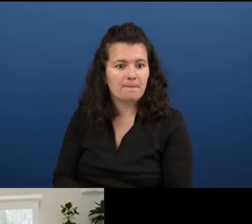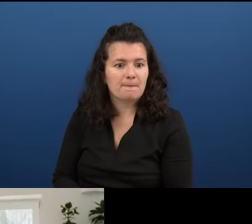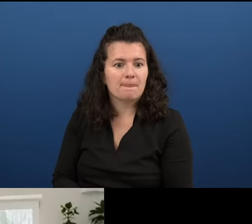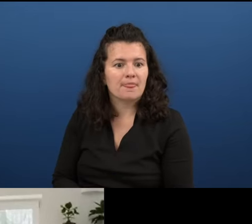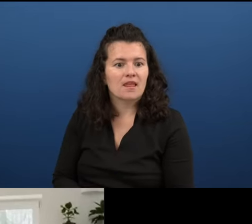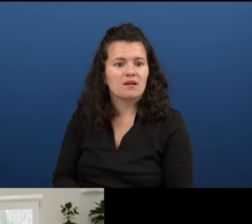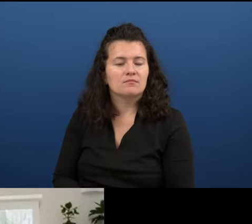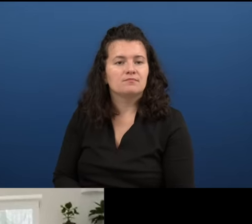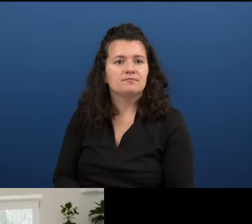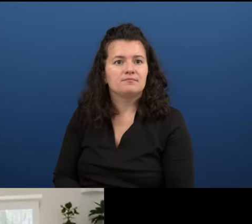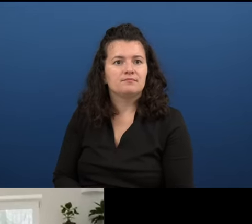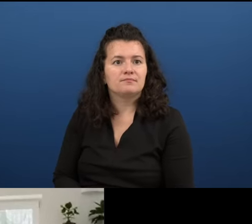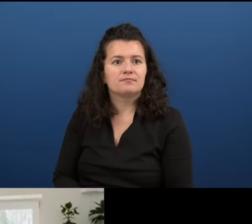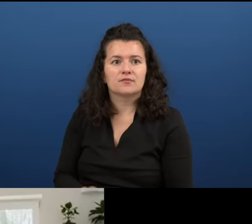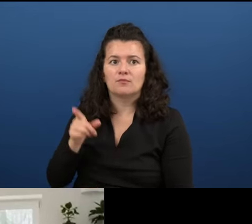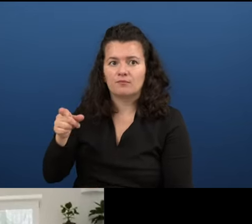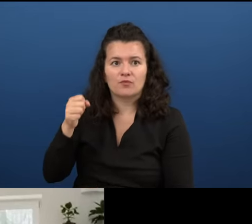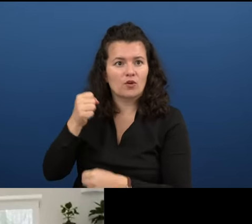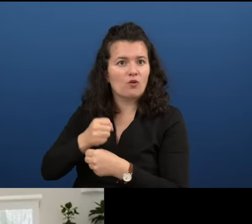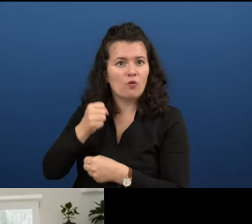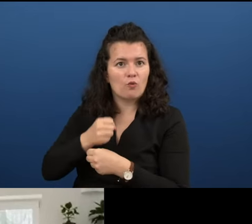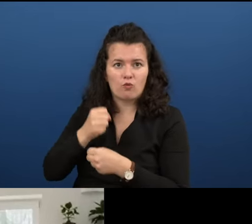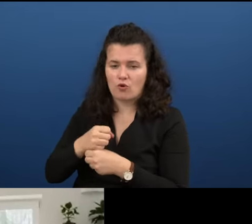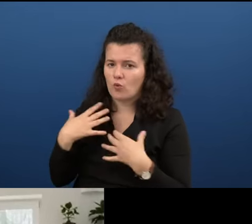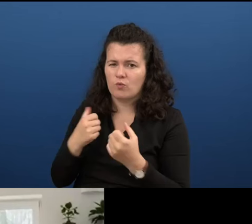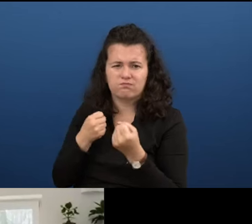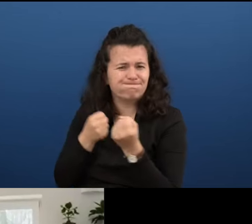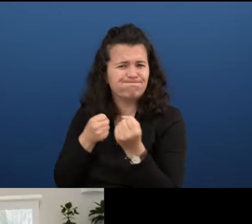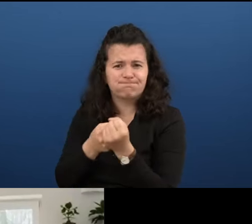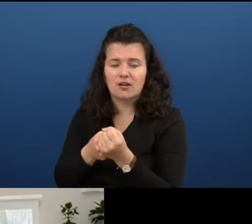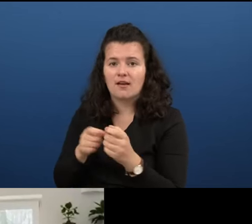and strongly committed to supporting 11:59:41 the economic empowerment of persons